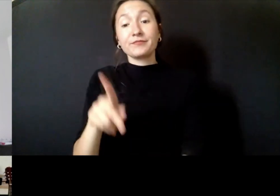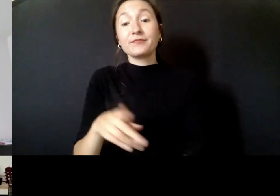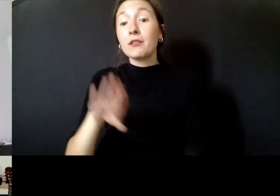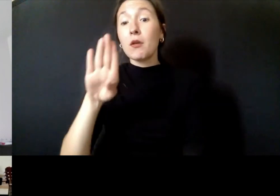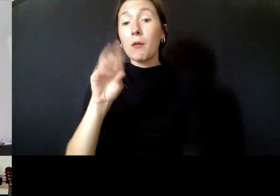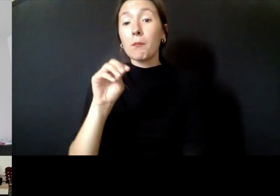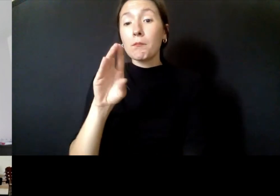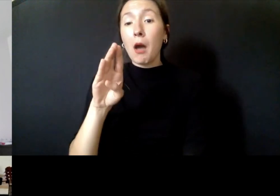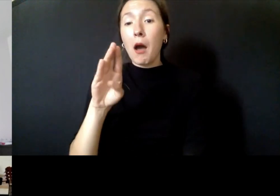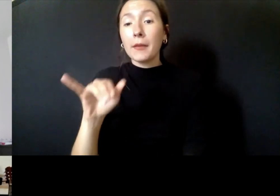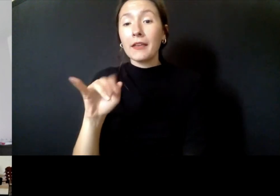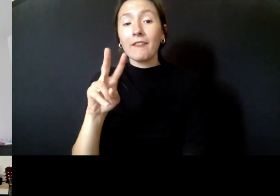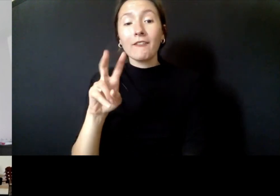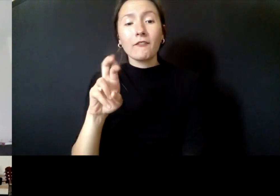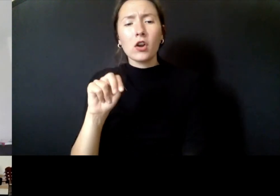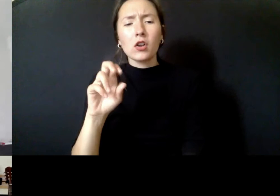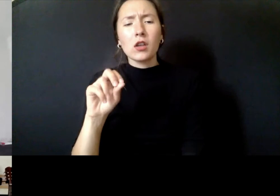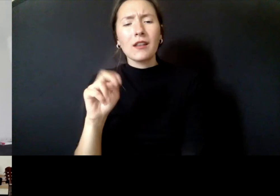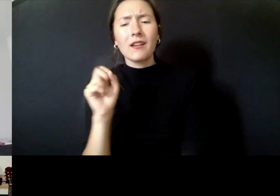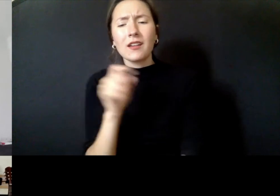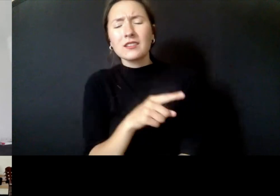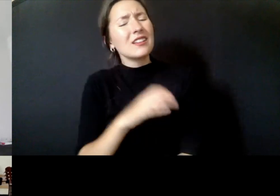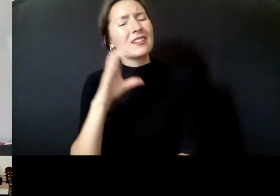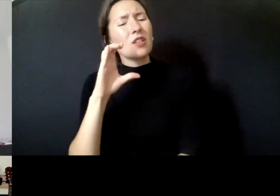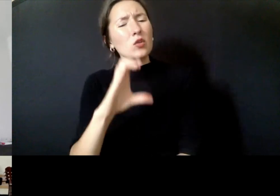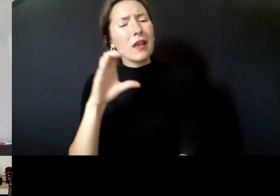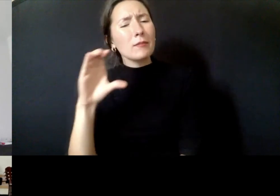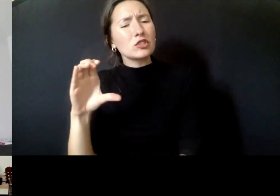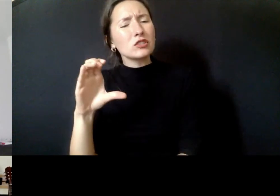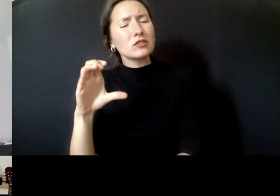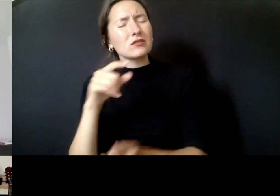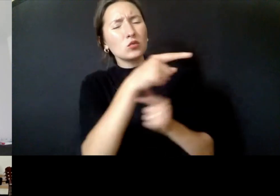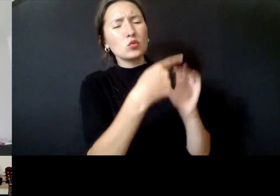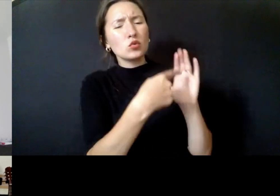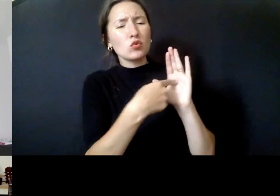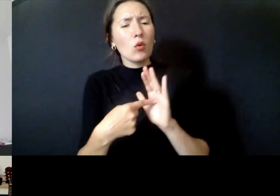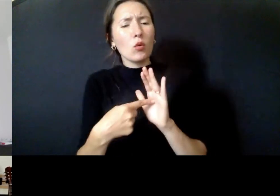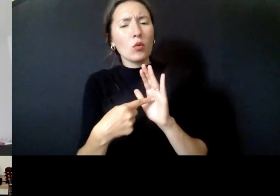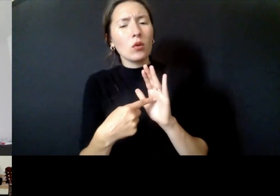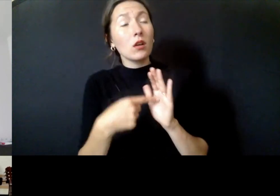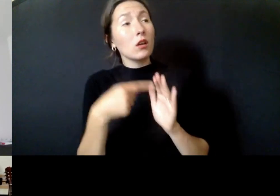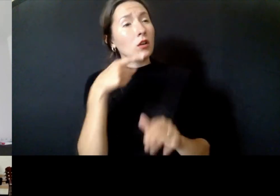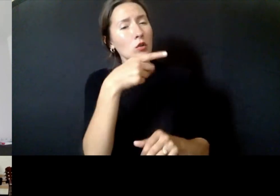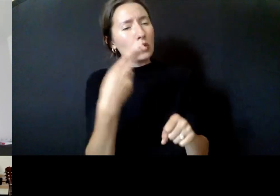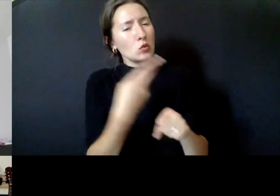was demonstrated done in powerpoint i mes missed whether it was in powerpoint or it was a part of